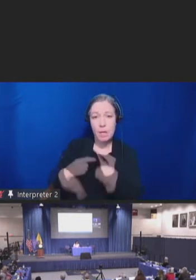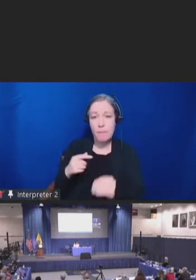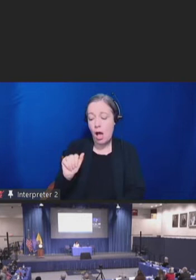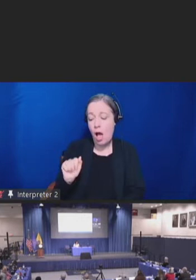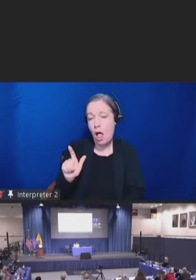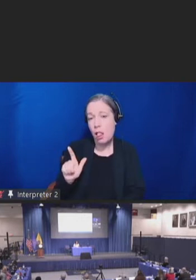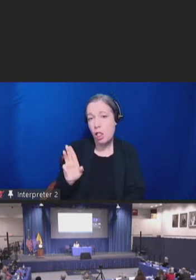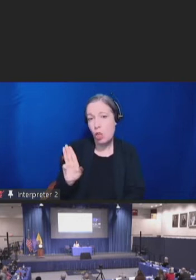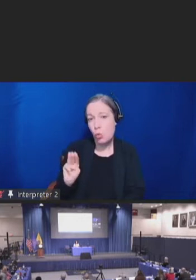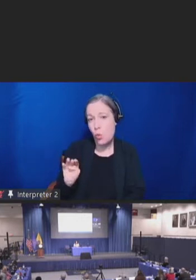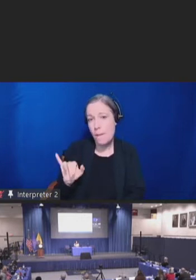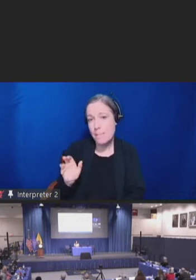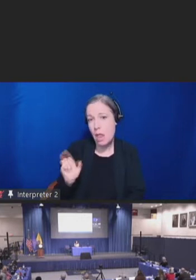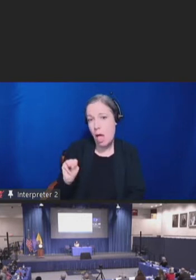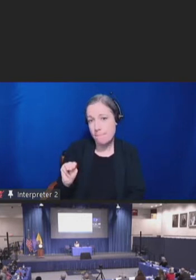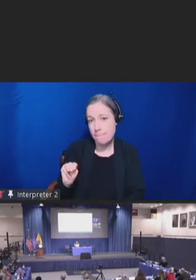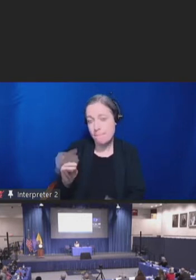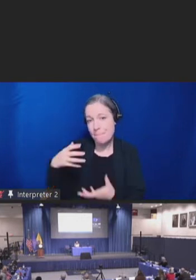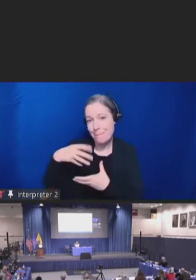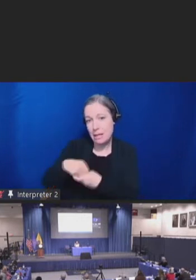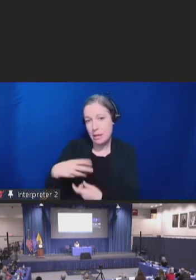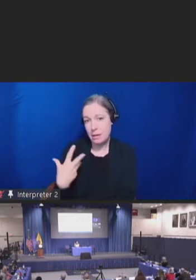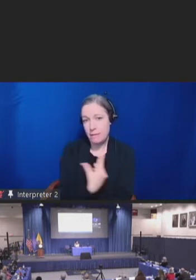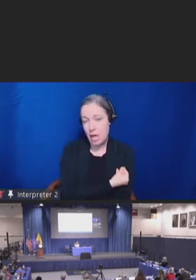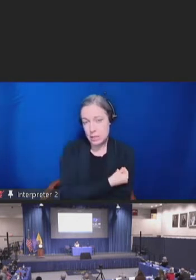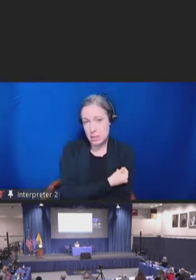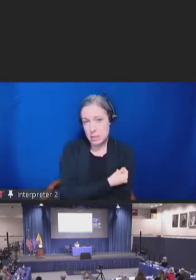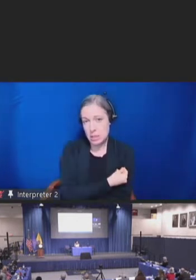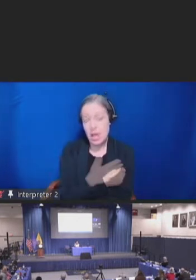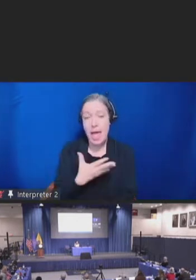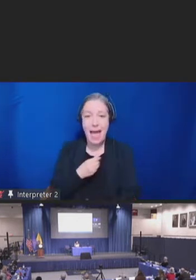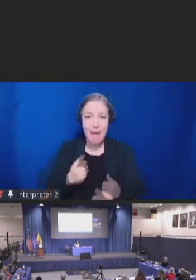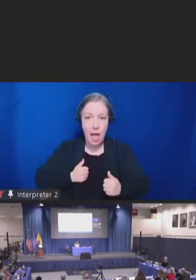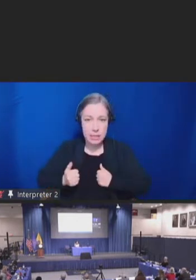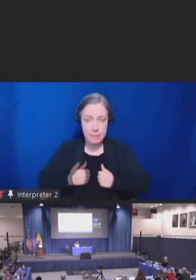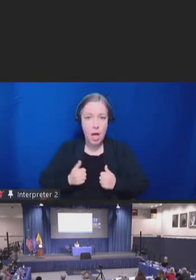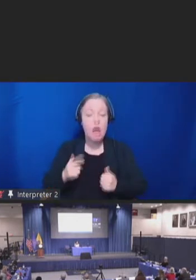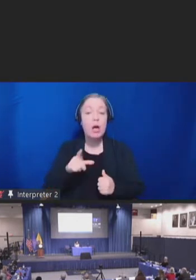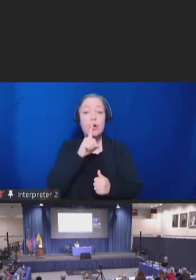So, here the public concern was that vaccine ingredients, specifically aluminum, which